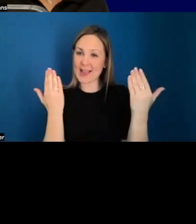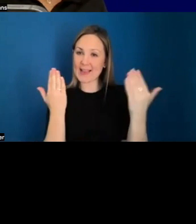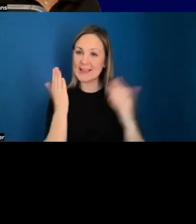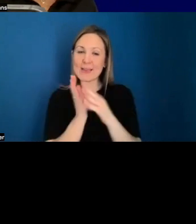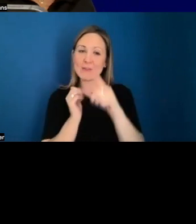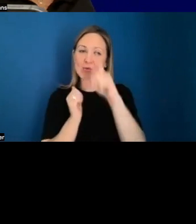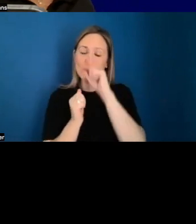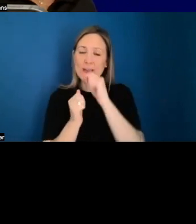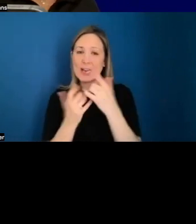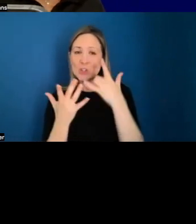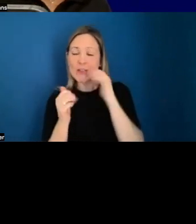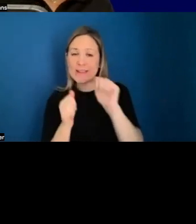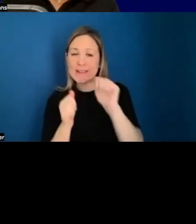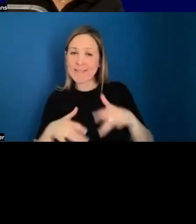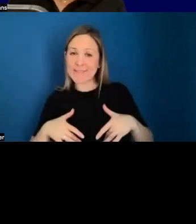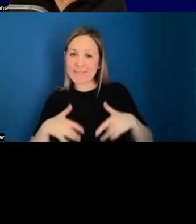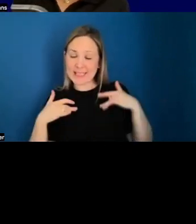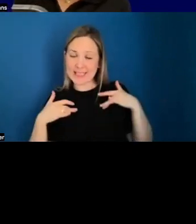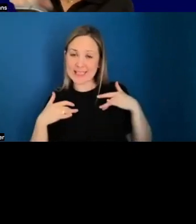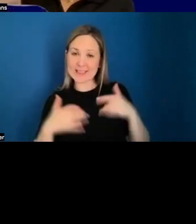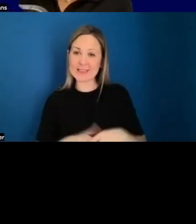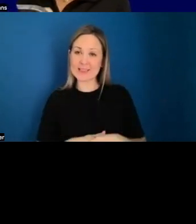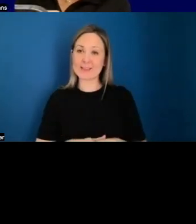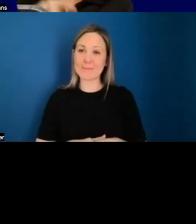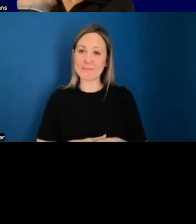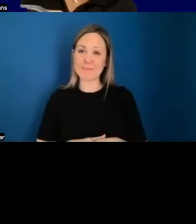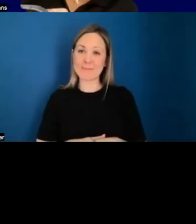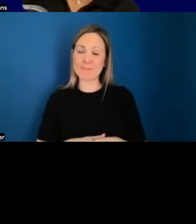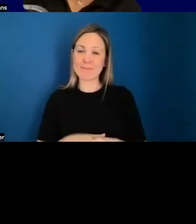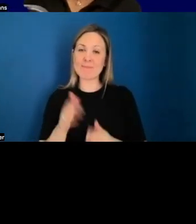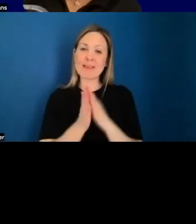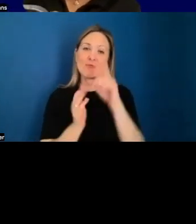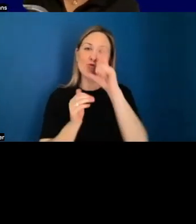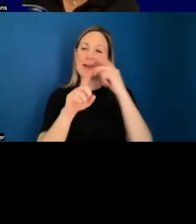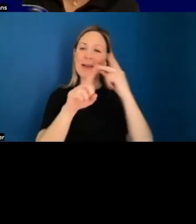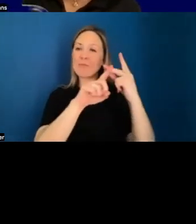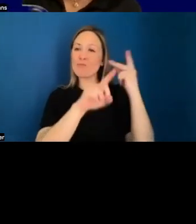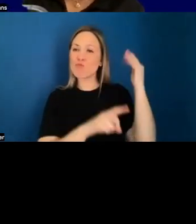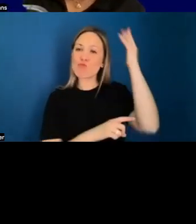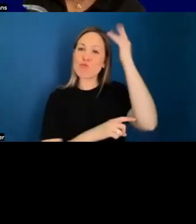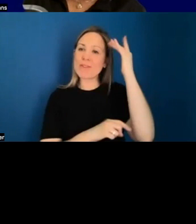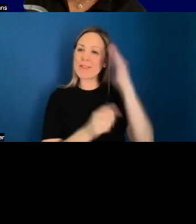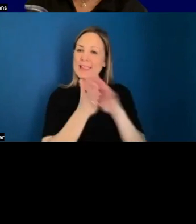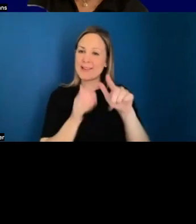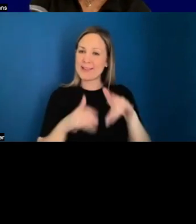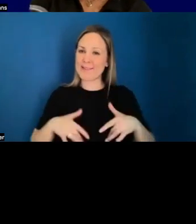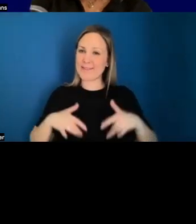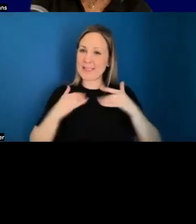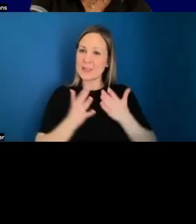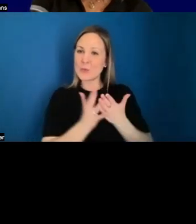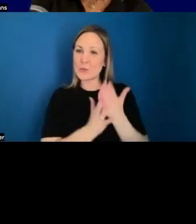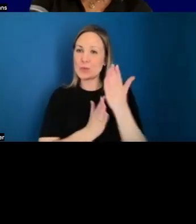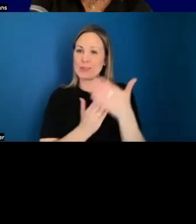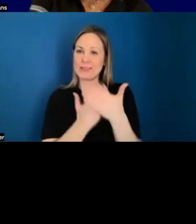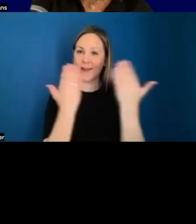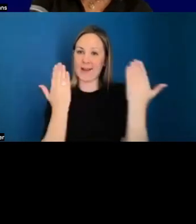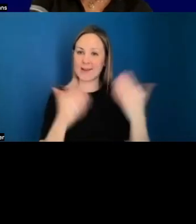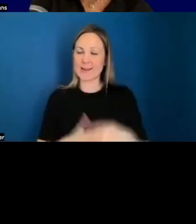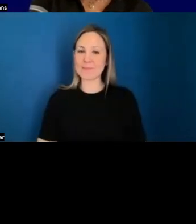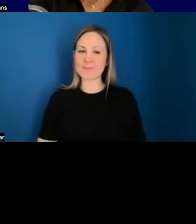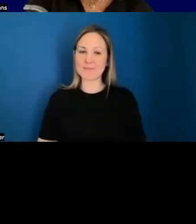using this body chart and reflect on their current state as the day goes on as well.